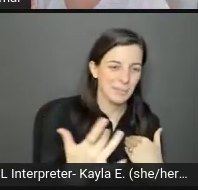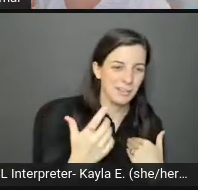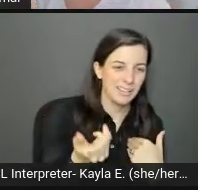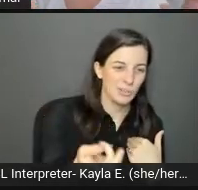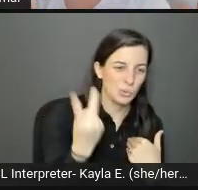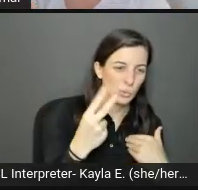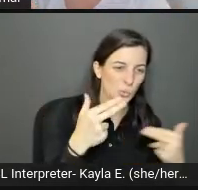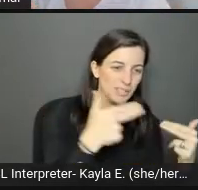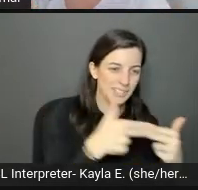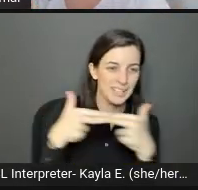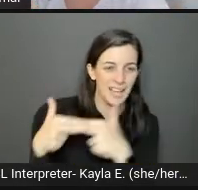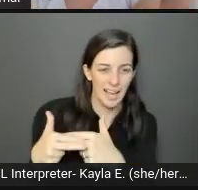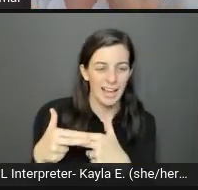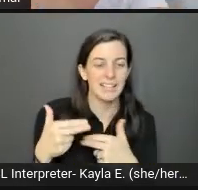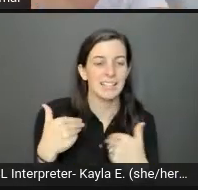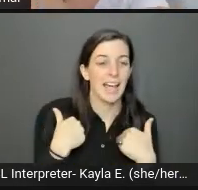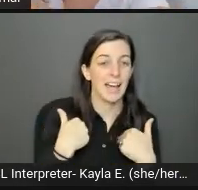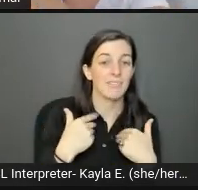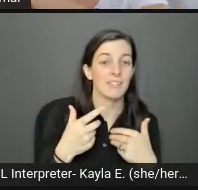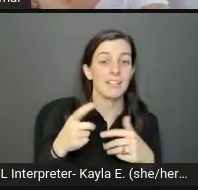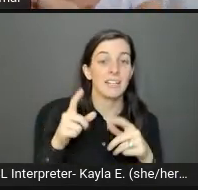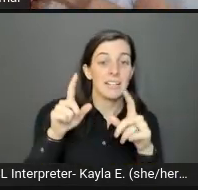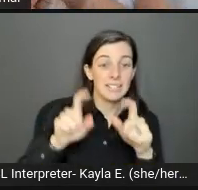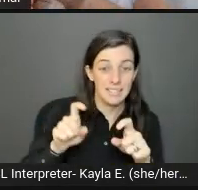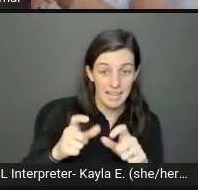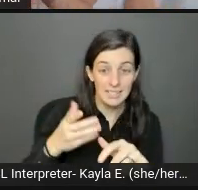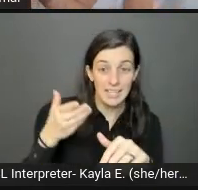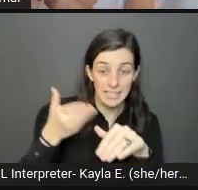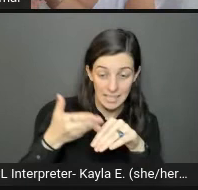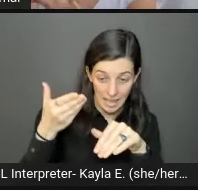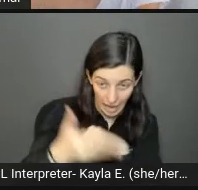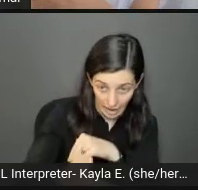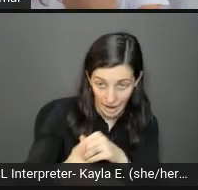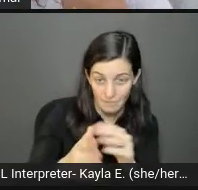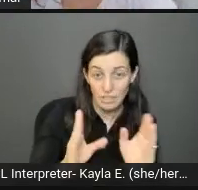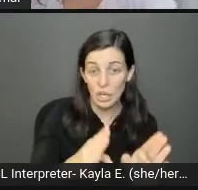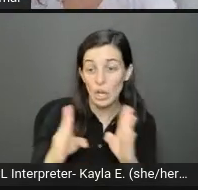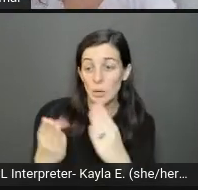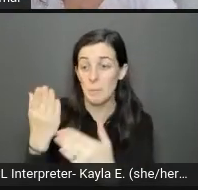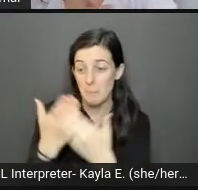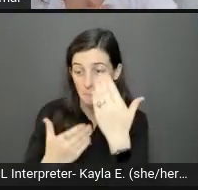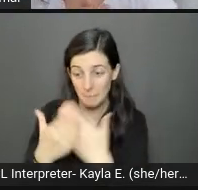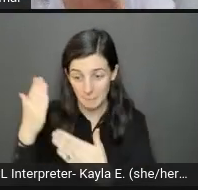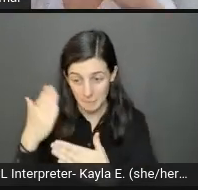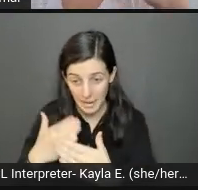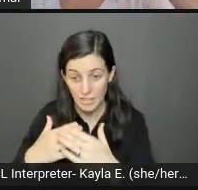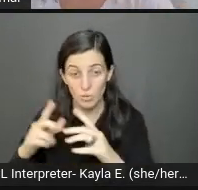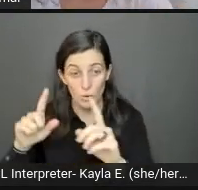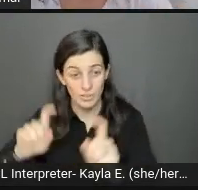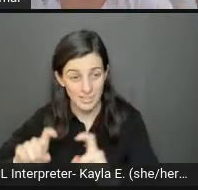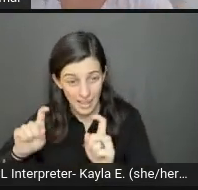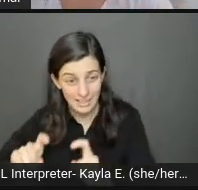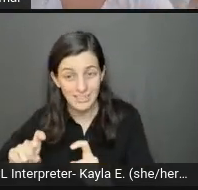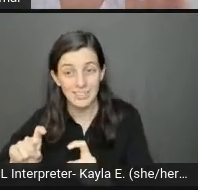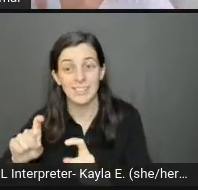after build, and then we have manual accessibility testing before release, if at all.